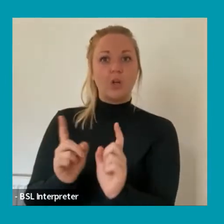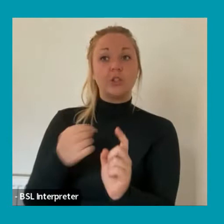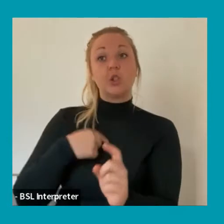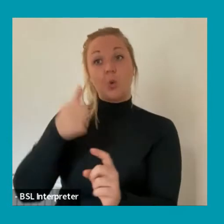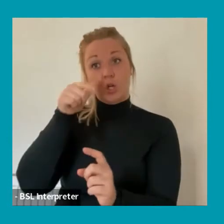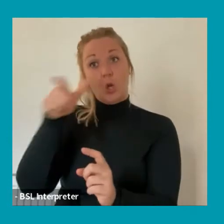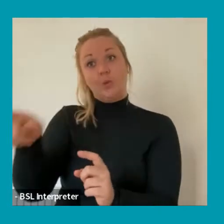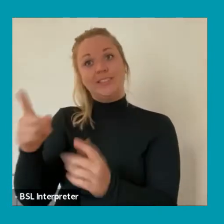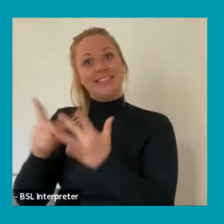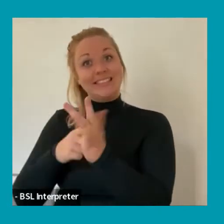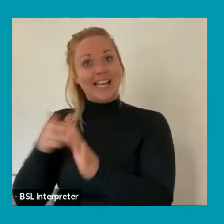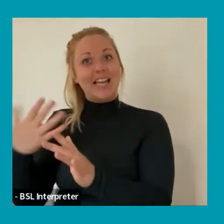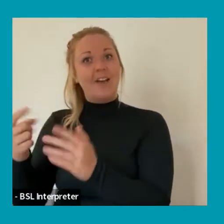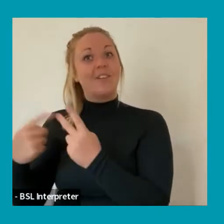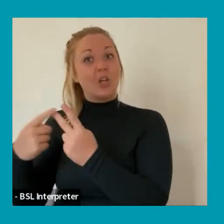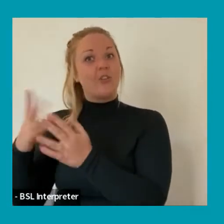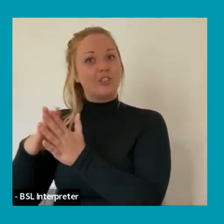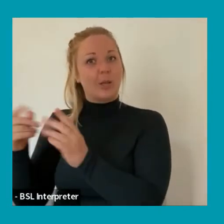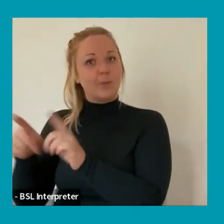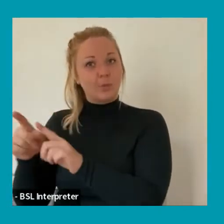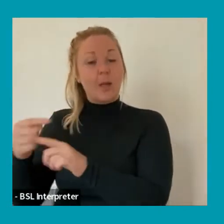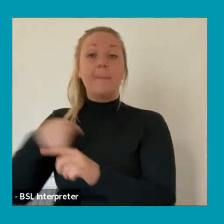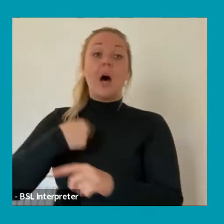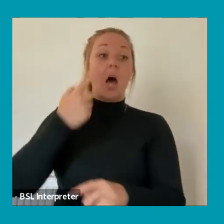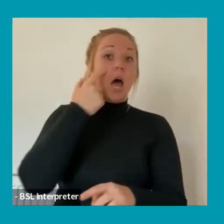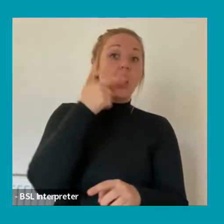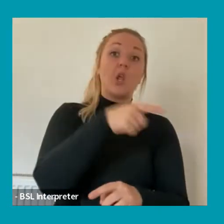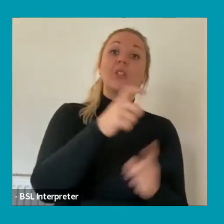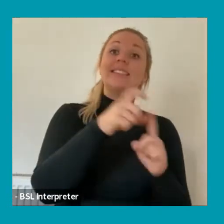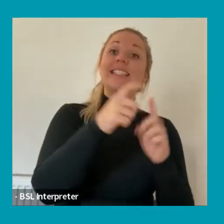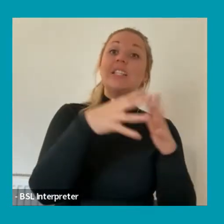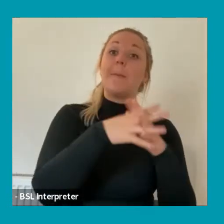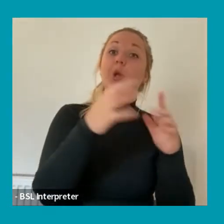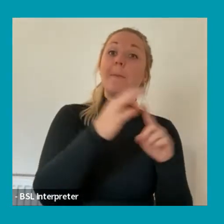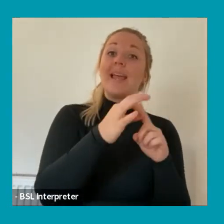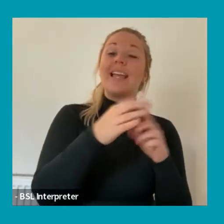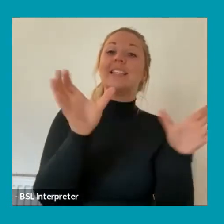I looked at Department to Work and Pensions that run the disability conference scheme.